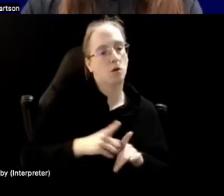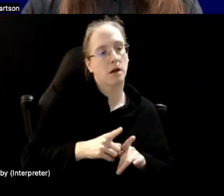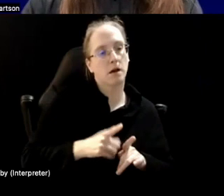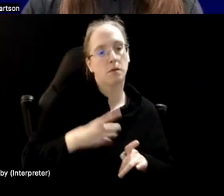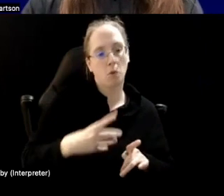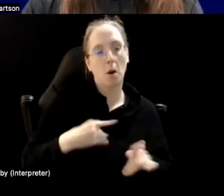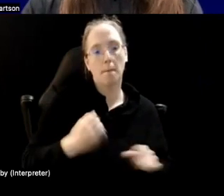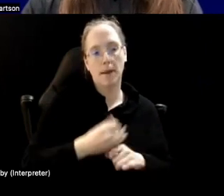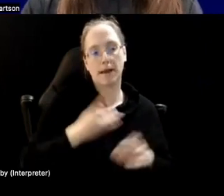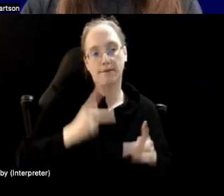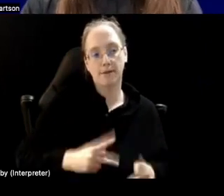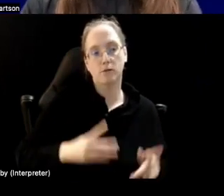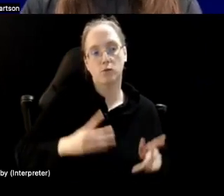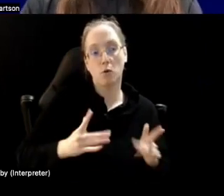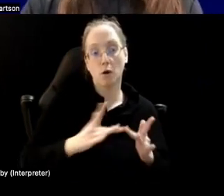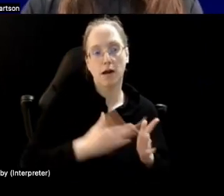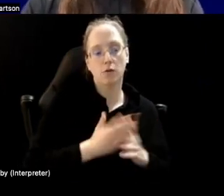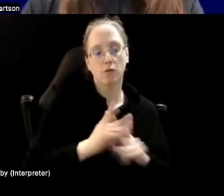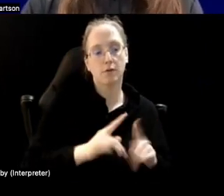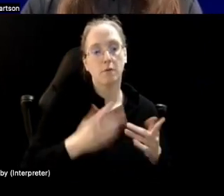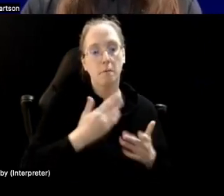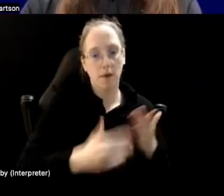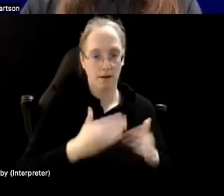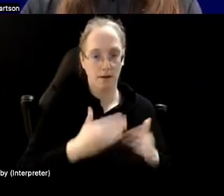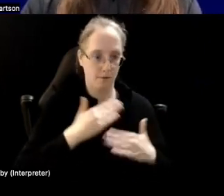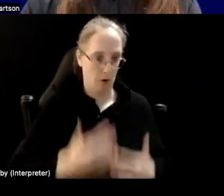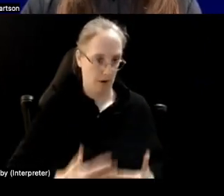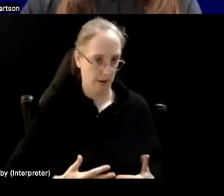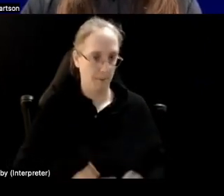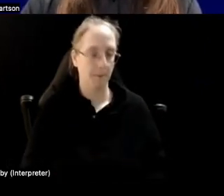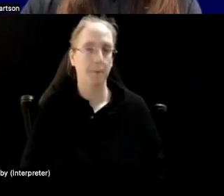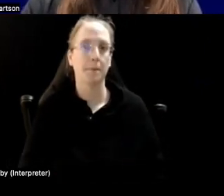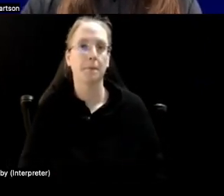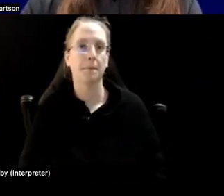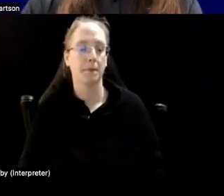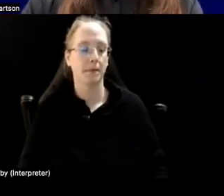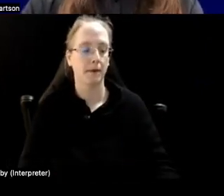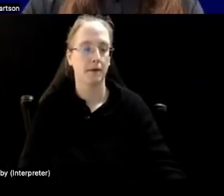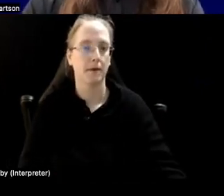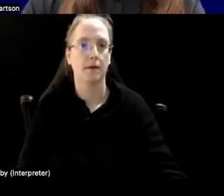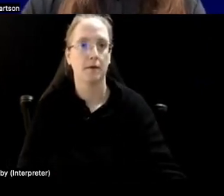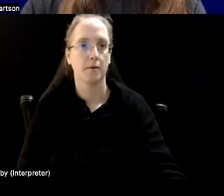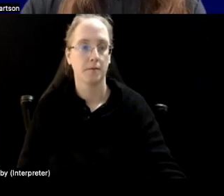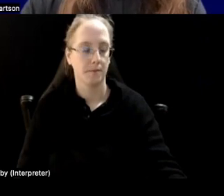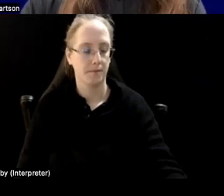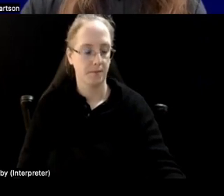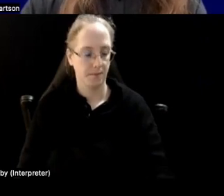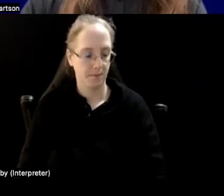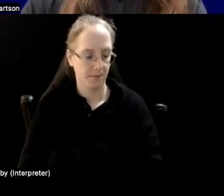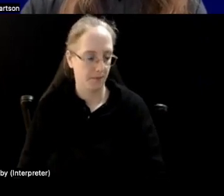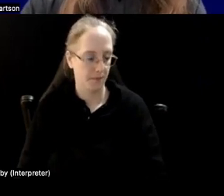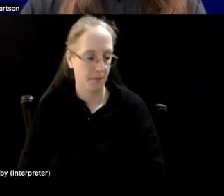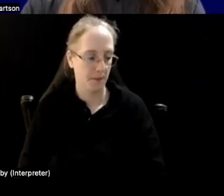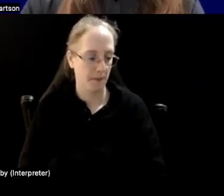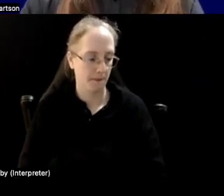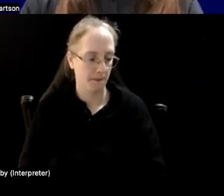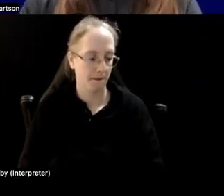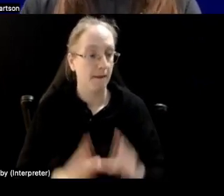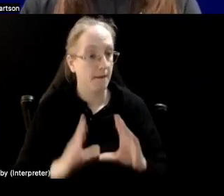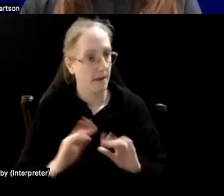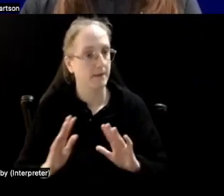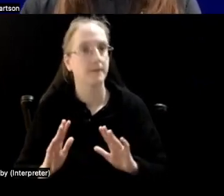part of their body and with a different part of the teacher's body. Then the teacher withdraws